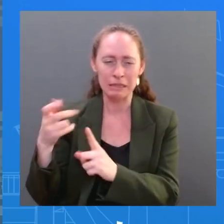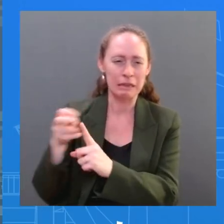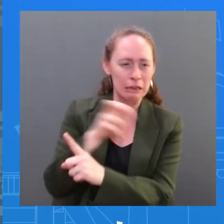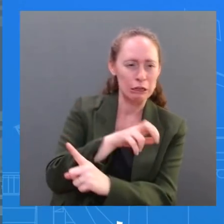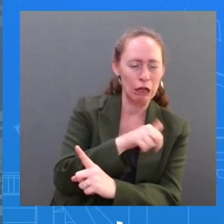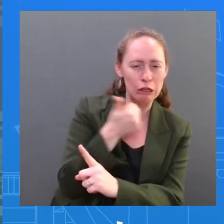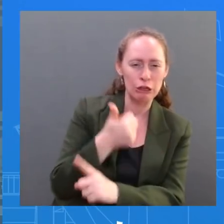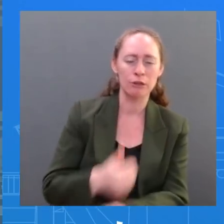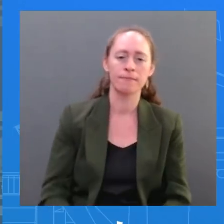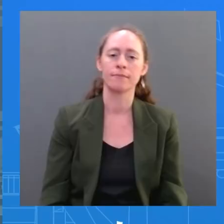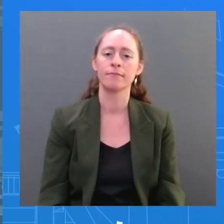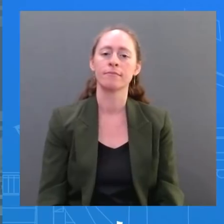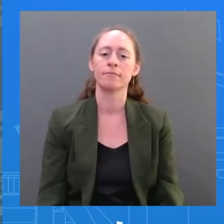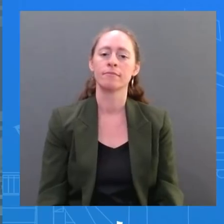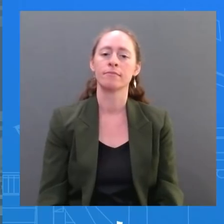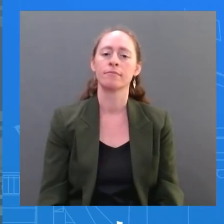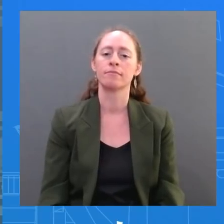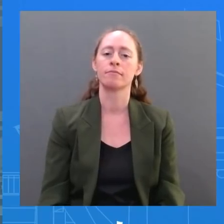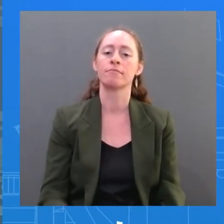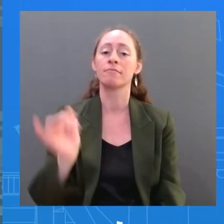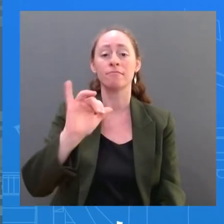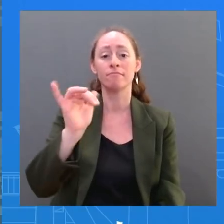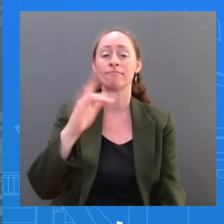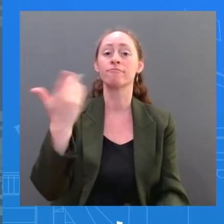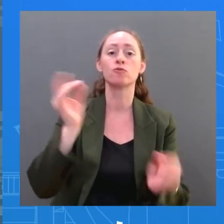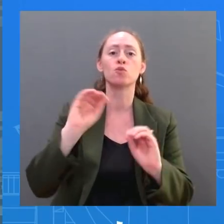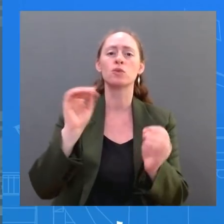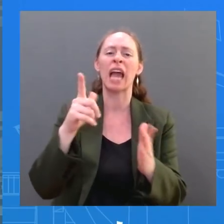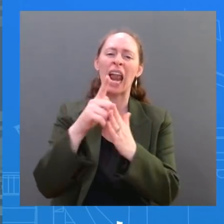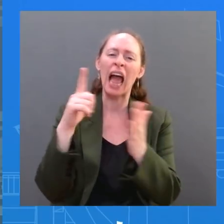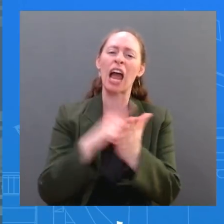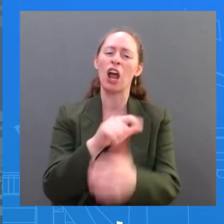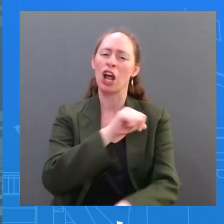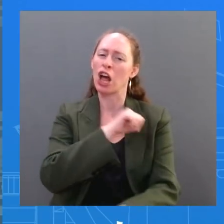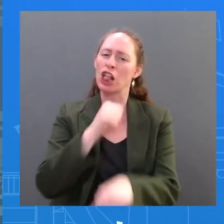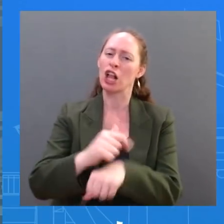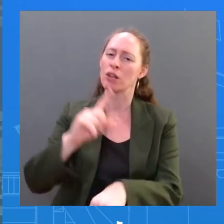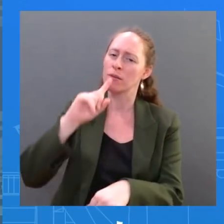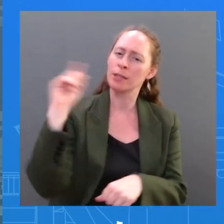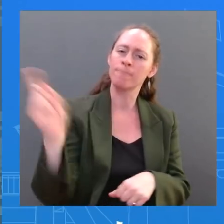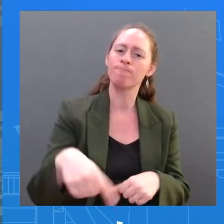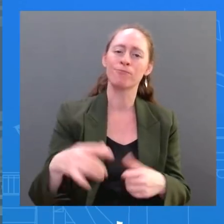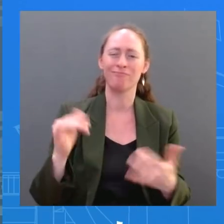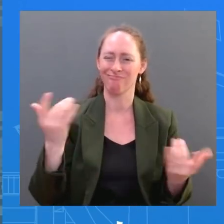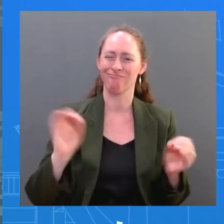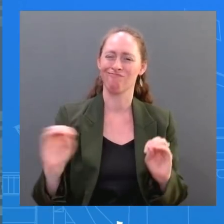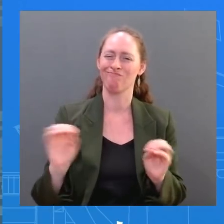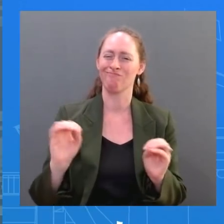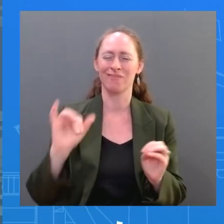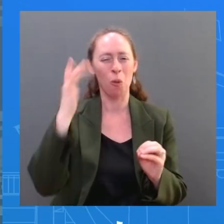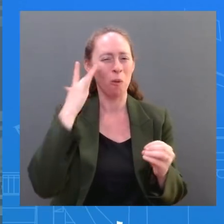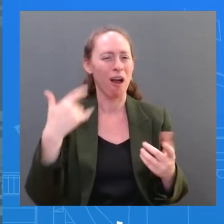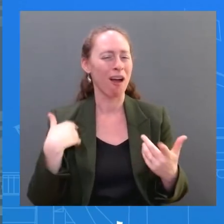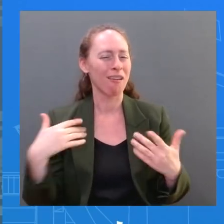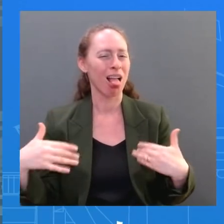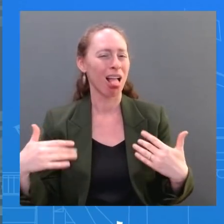And so that's why we haven't taken that action yet. Ms. Jean-Pierre: Go ahead. >> The Press: So, ma'am, pro-life Americans -- one question. Ms. Jean-Pierre: Sir, you're being rude. The Press: Pro-life Americans --